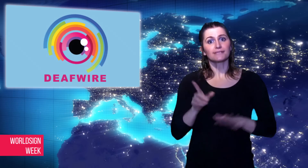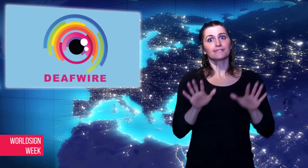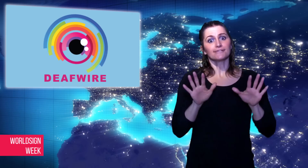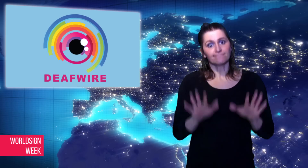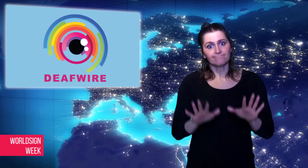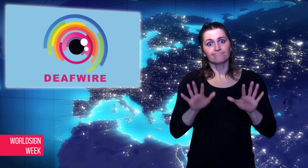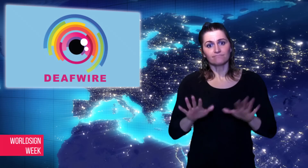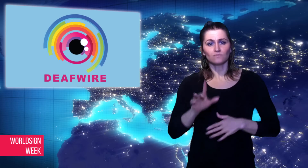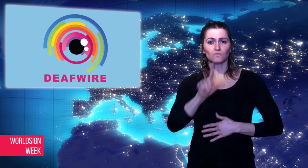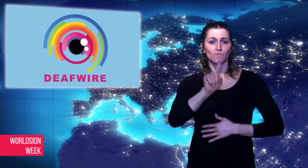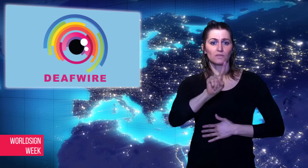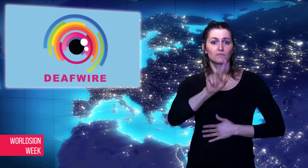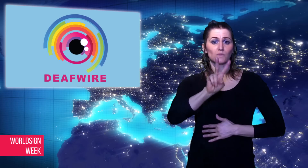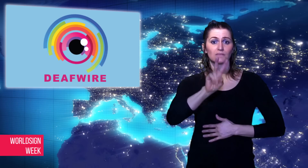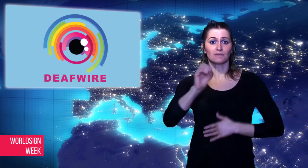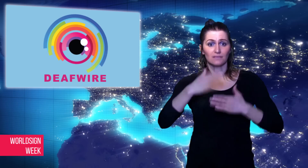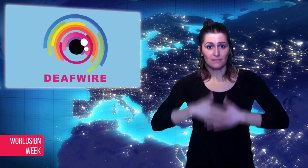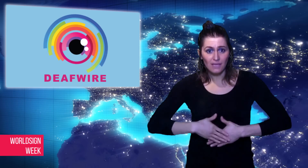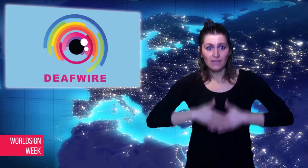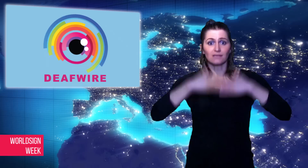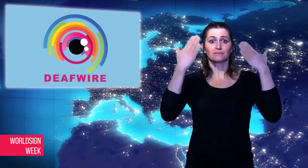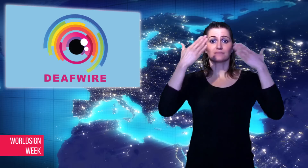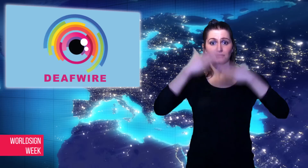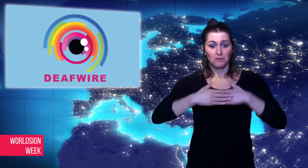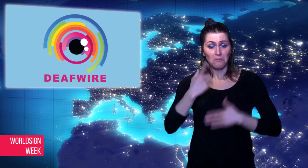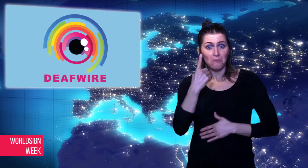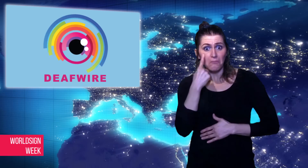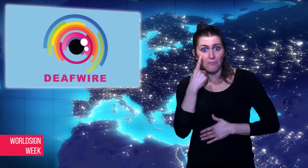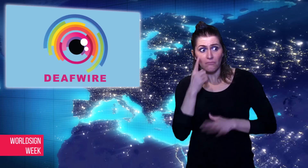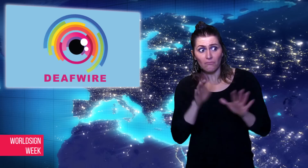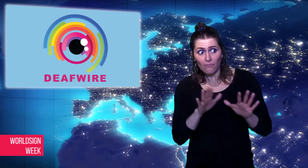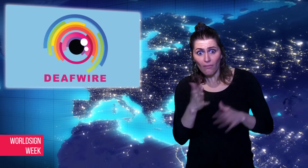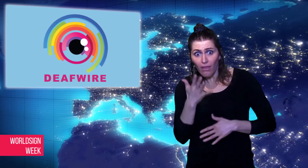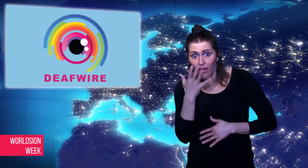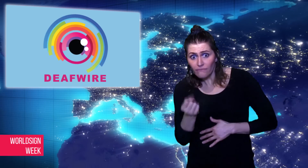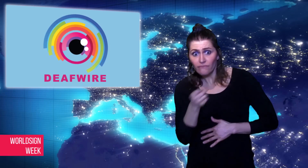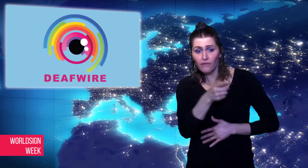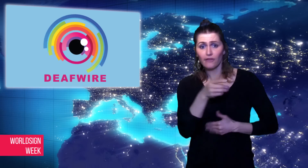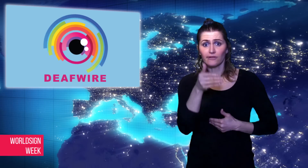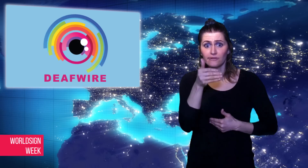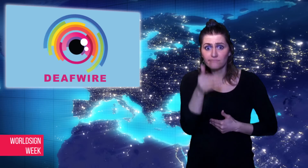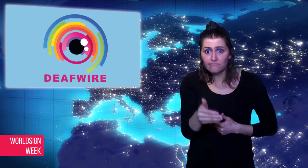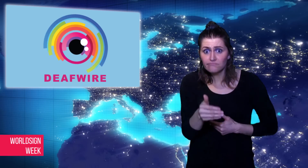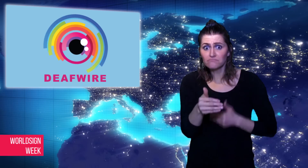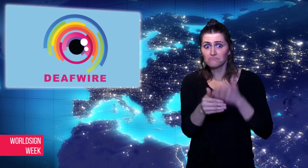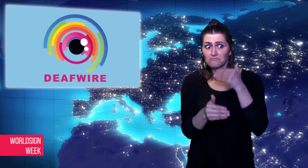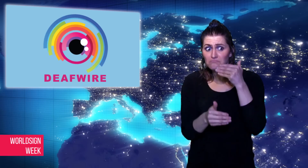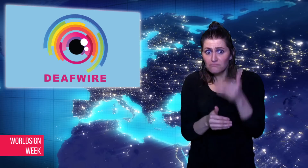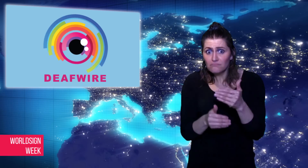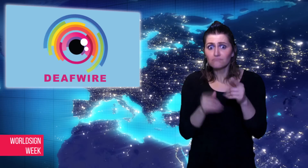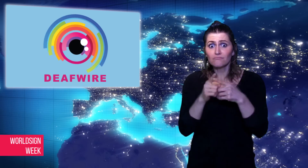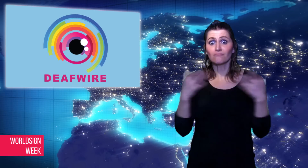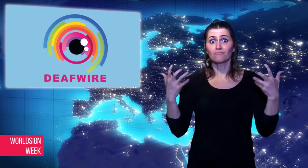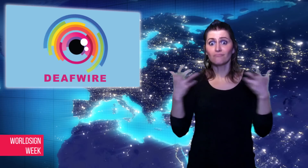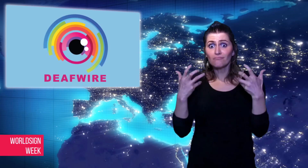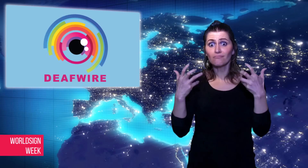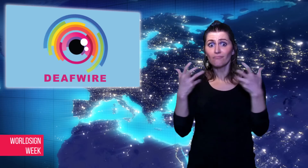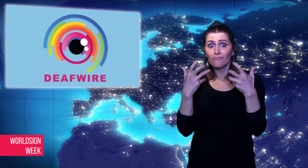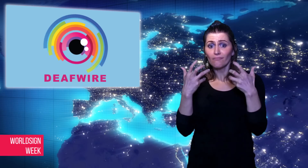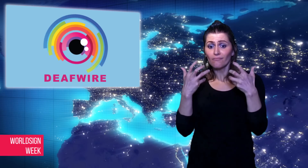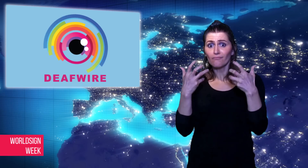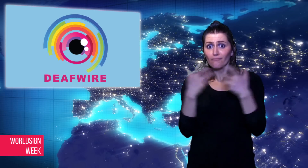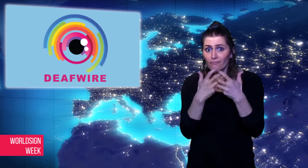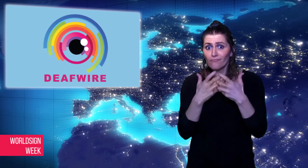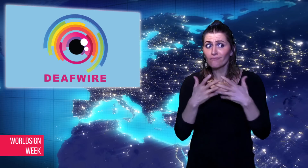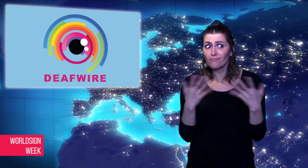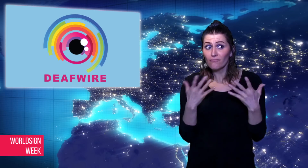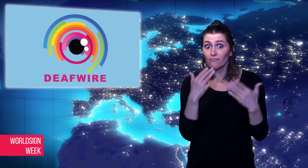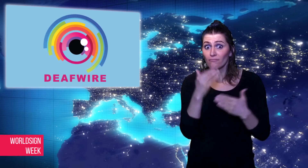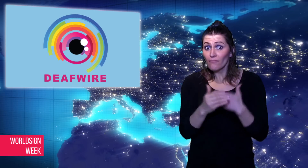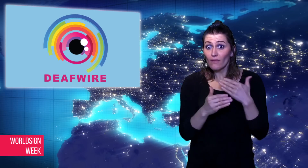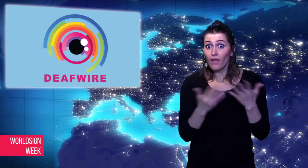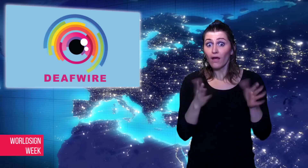Association of the Deaf are now lobbying